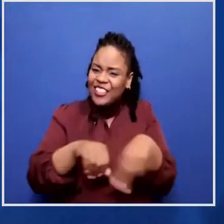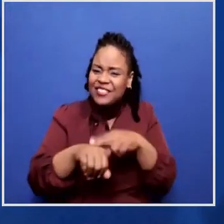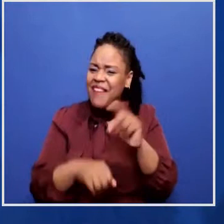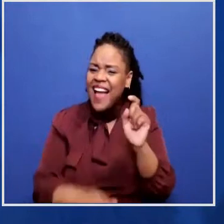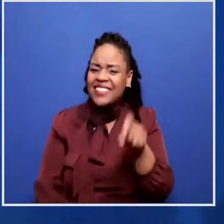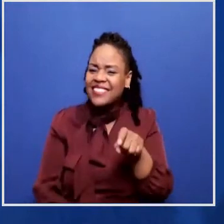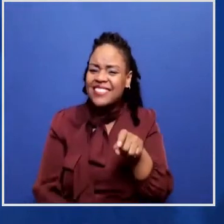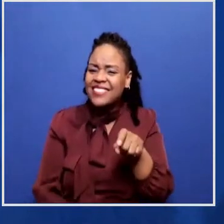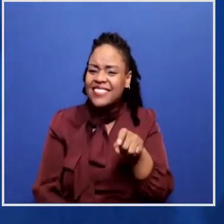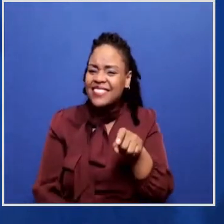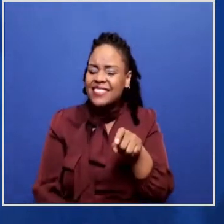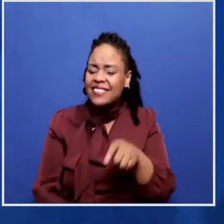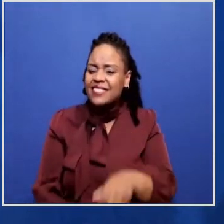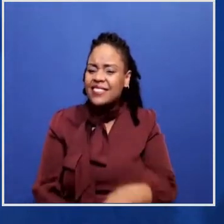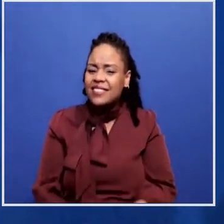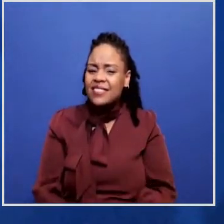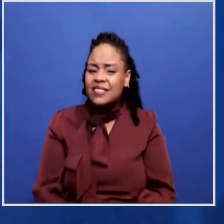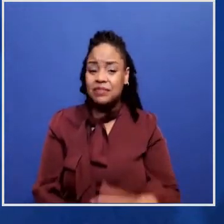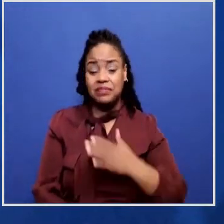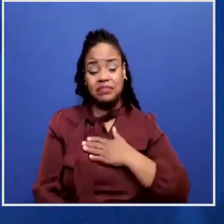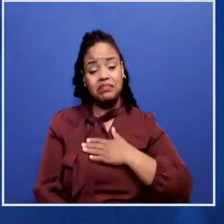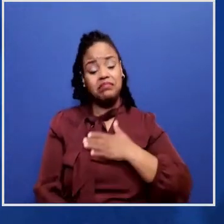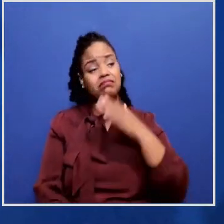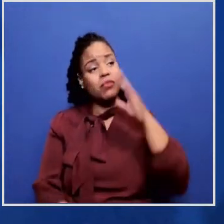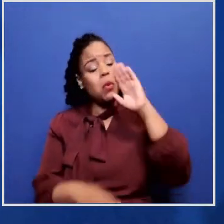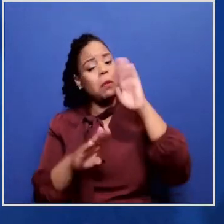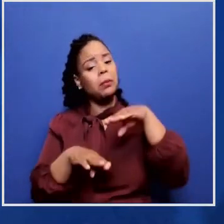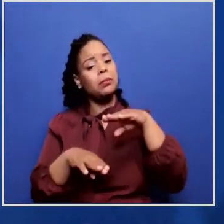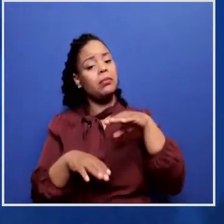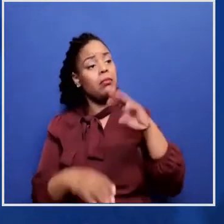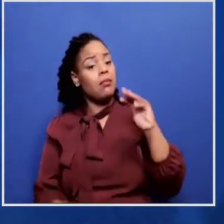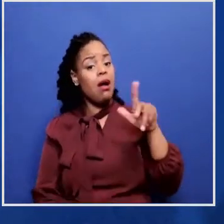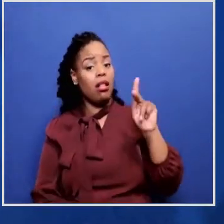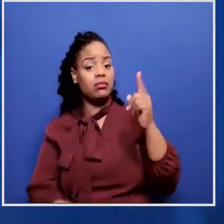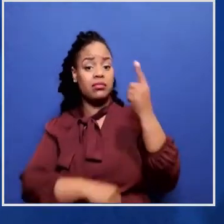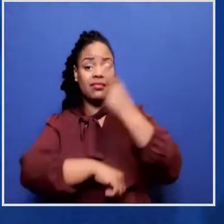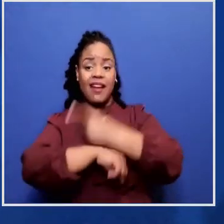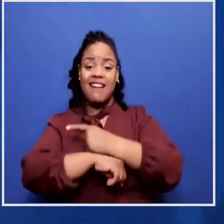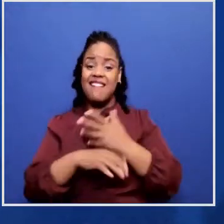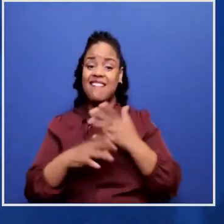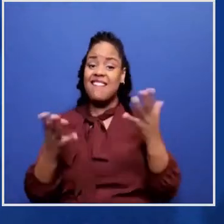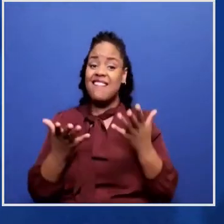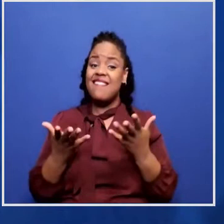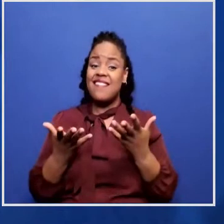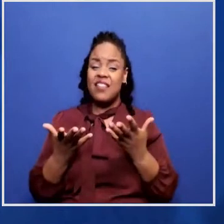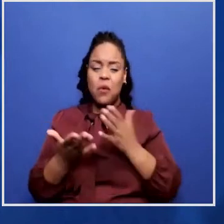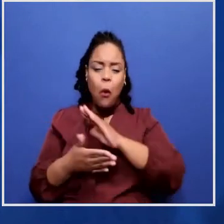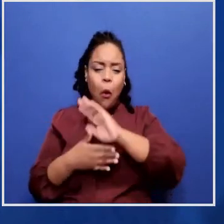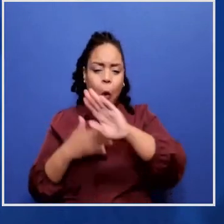IT IS OUR HOPE THAT THIS MARTIN